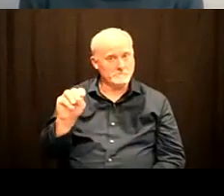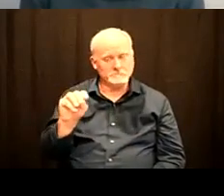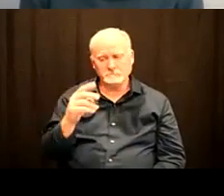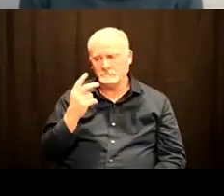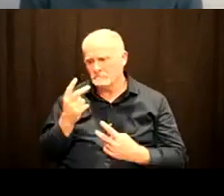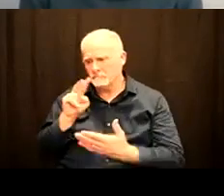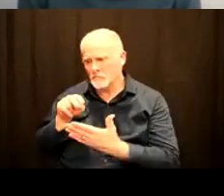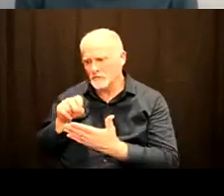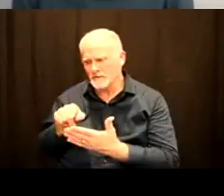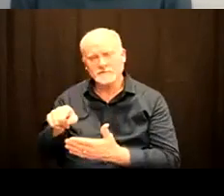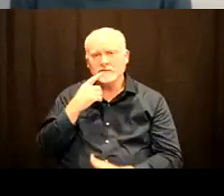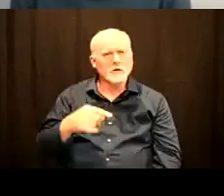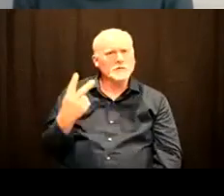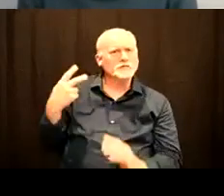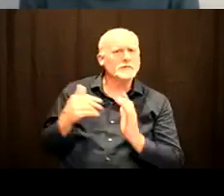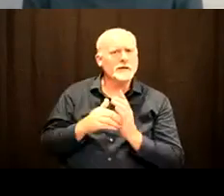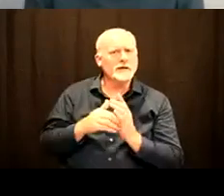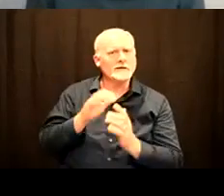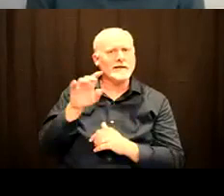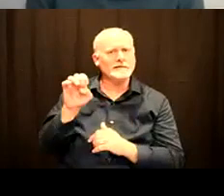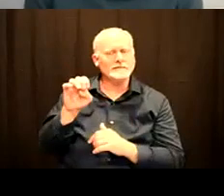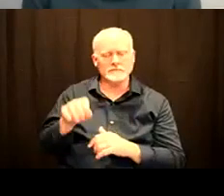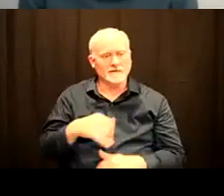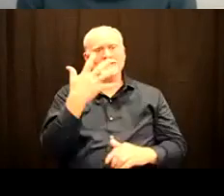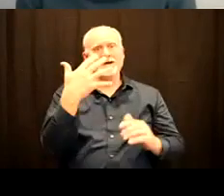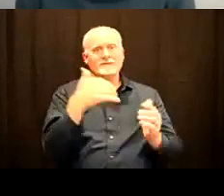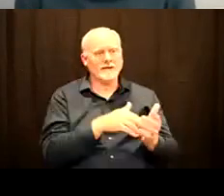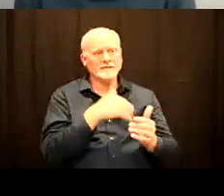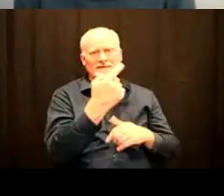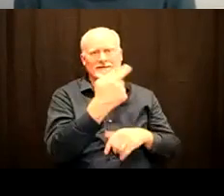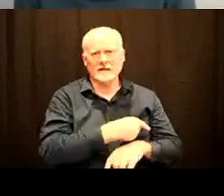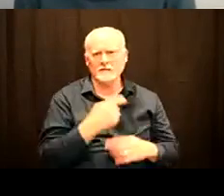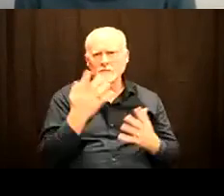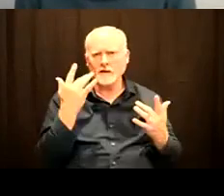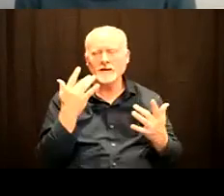you might read two thousand cases one day and five thousand cases the next that's because we test